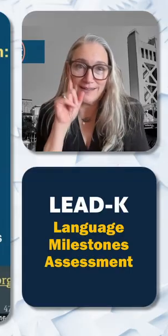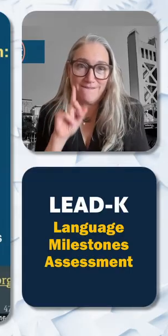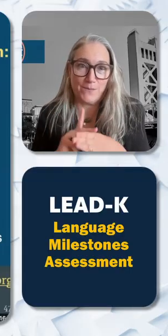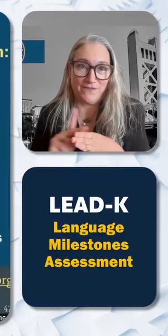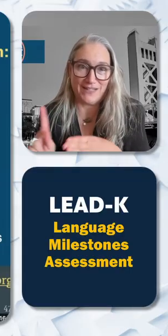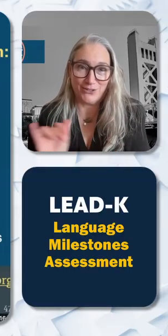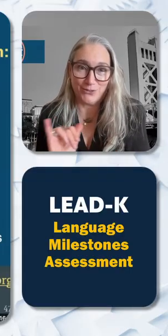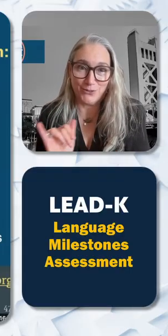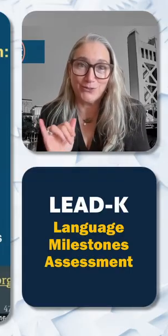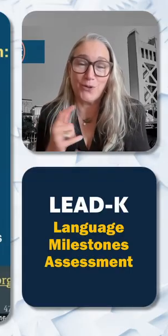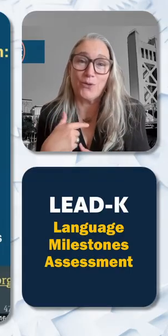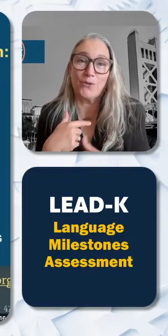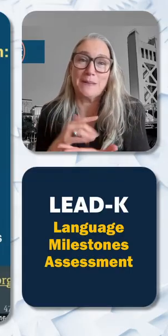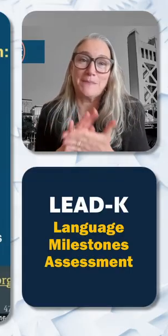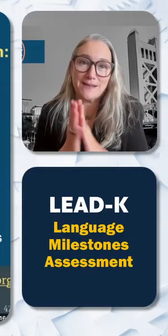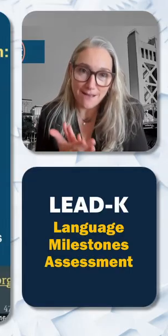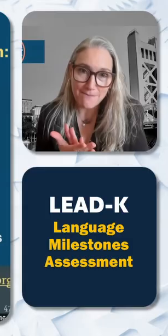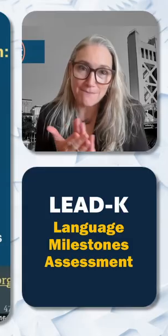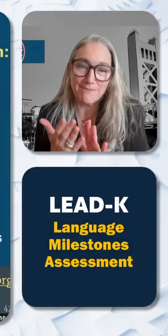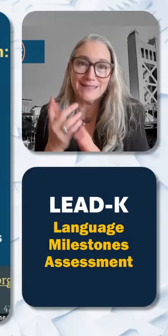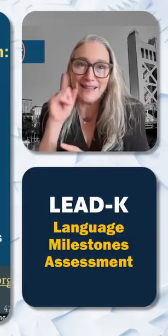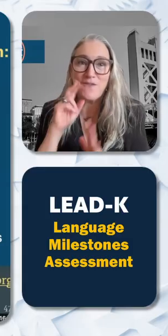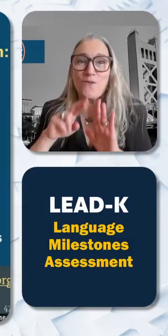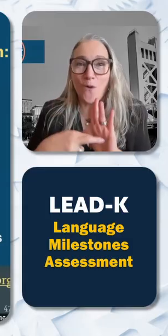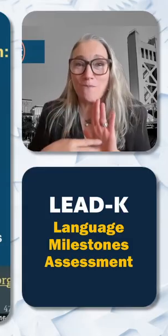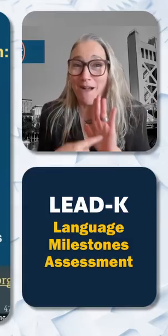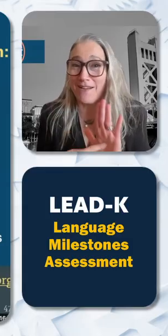I also want to emphasize that the three of us are Deaf professionals,